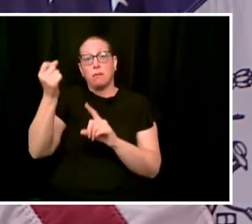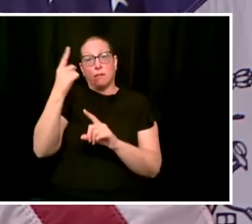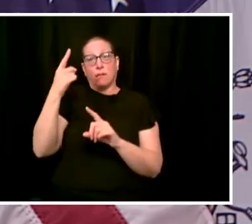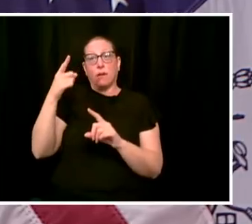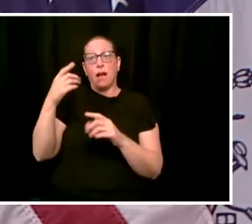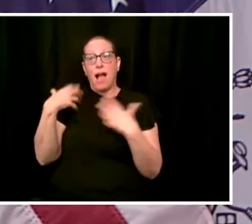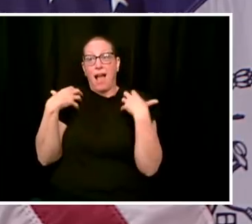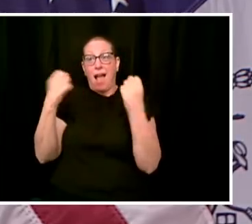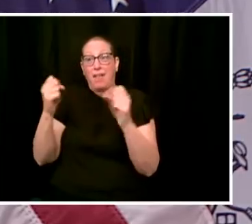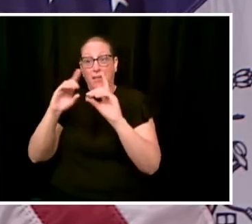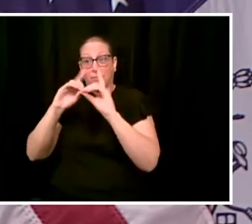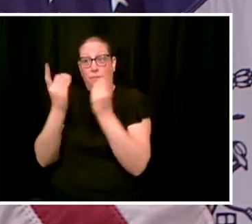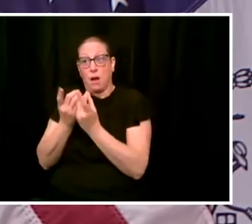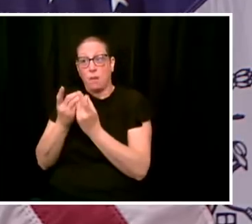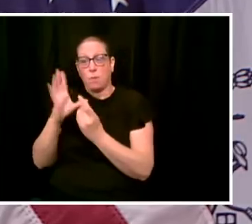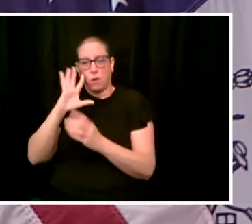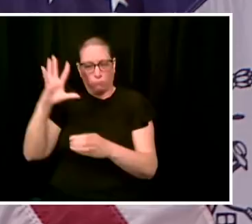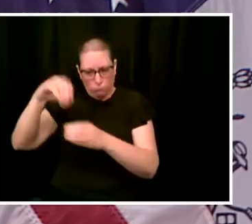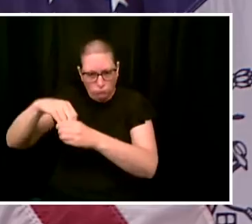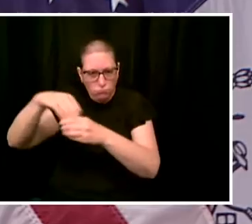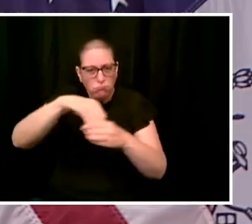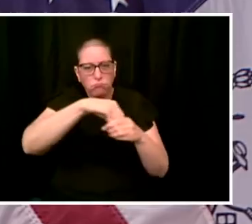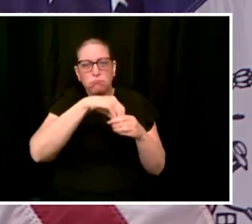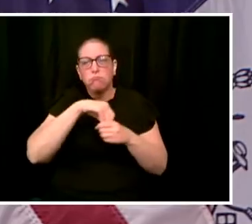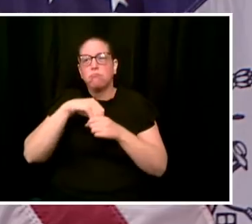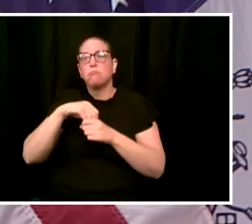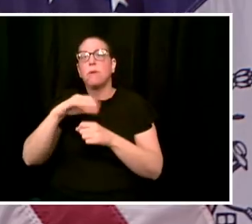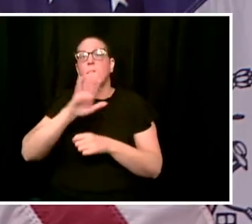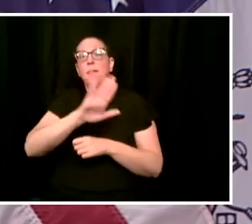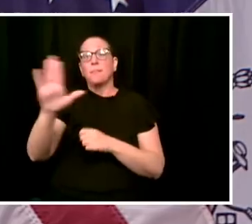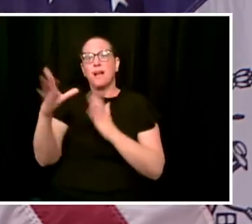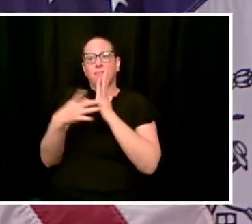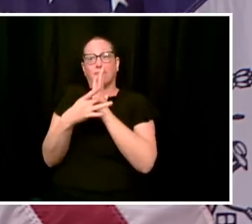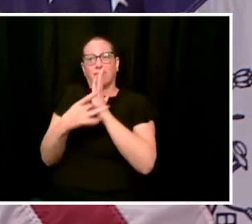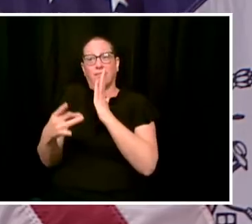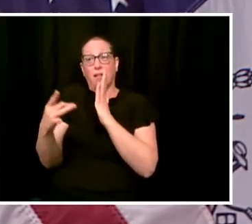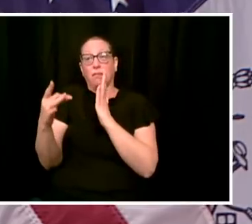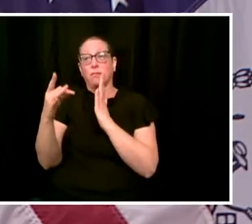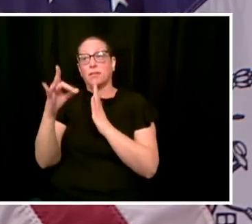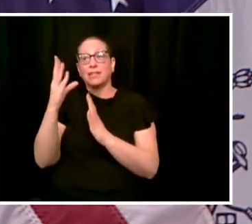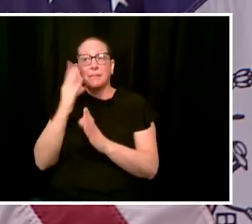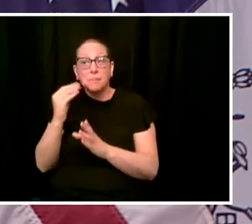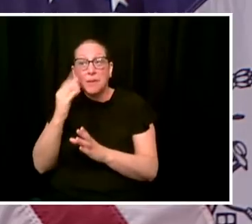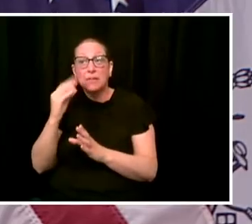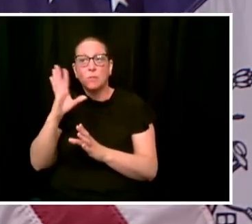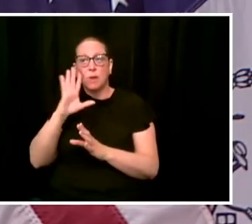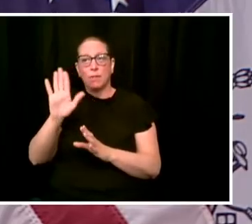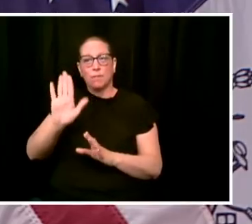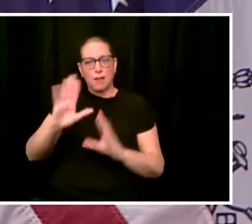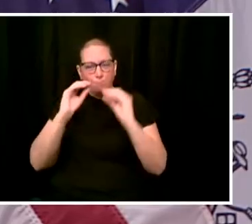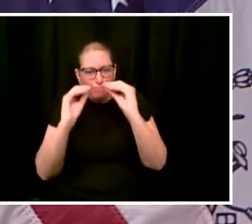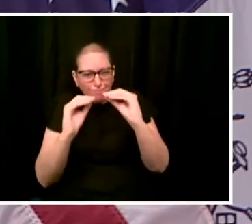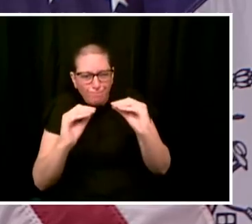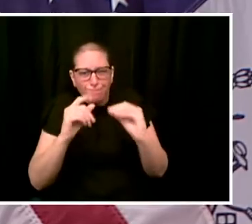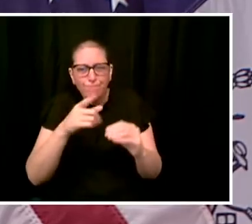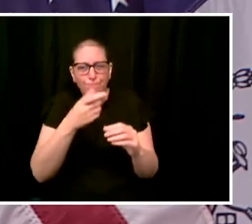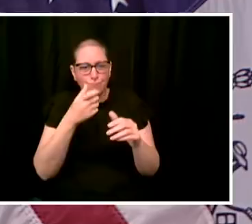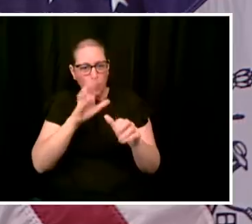HOSPITALS WITH OF COURSE THE EXPERTISE OF THE HEALTH DEPARTMENT. BUT I WOULD JUST CAUTION, AD NT HE CRITICISM AN D